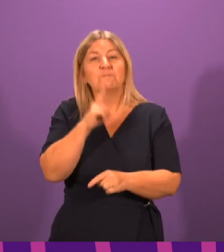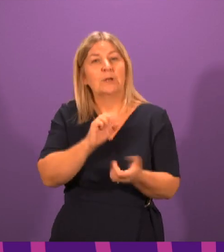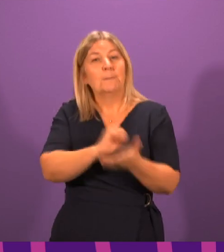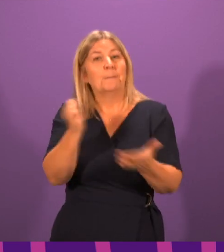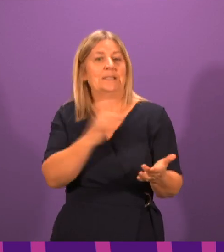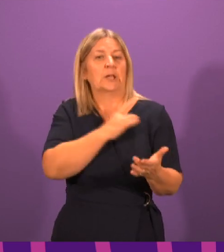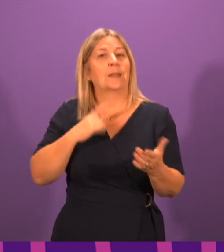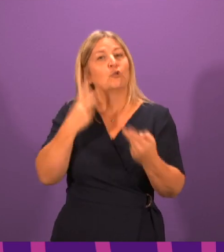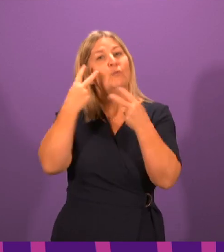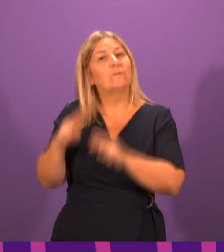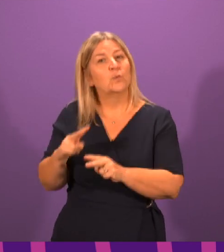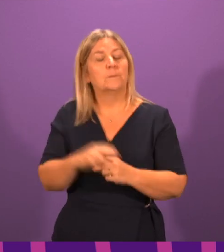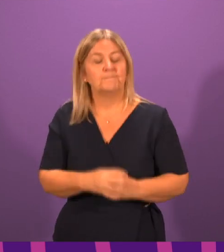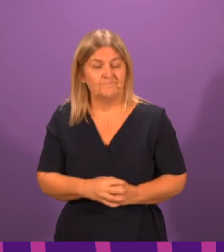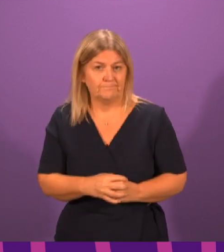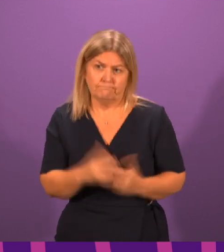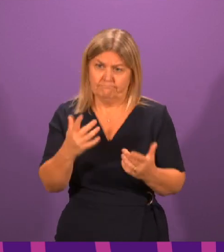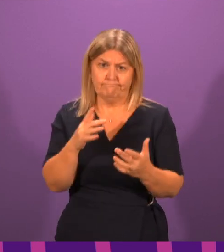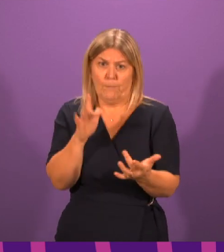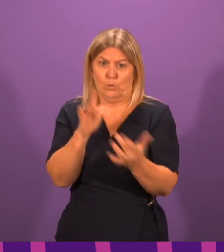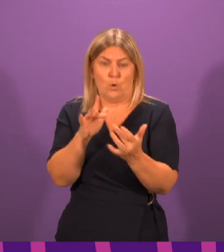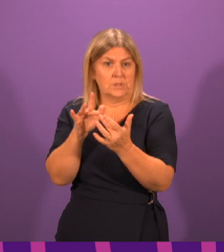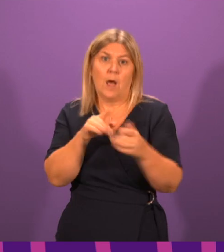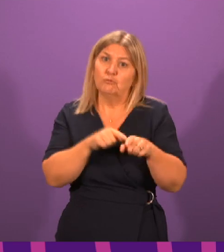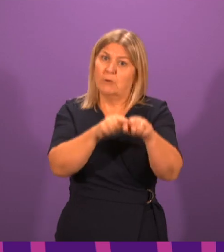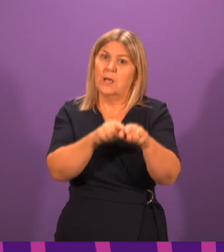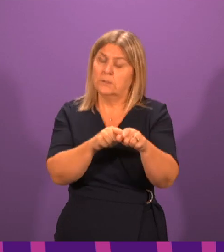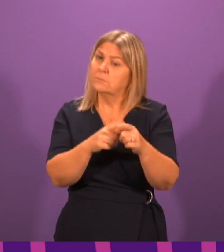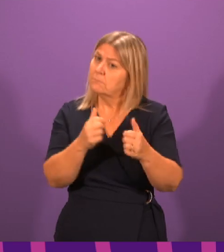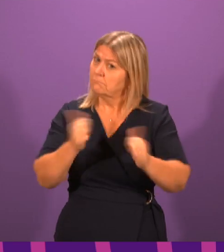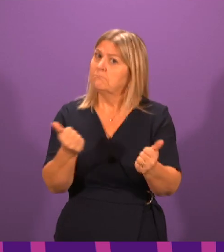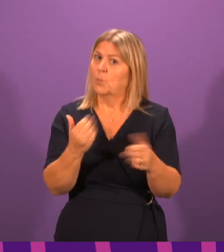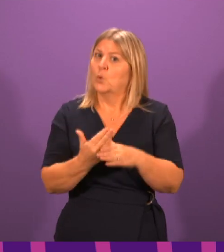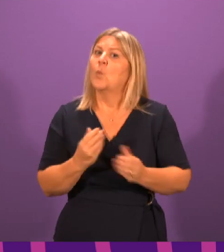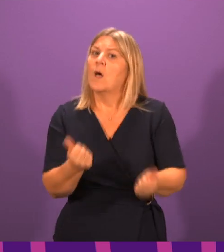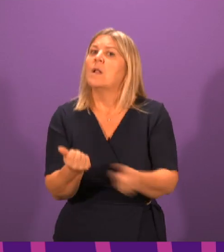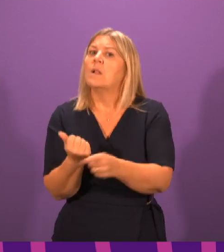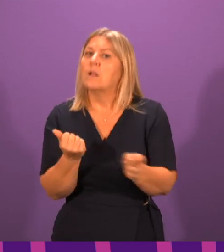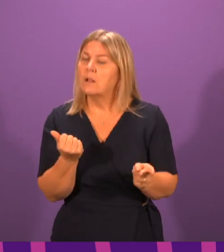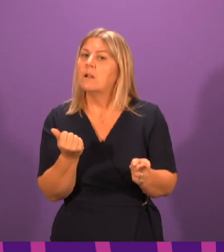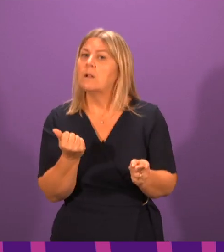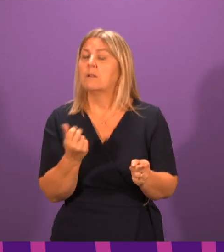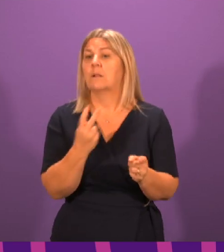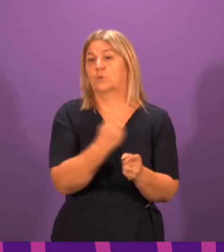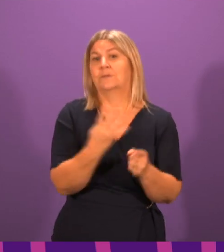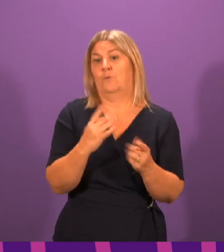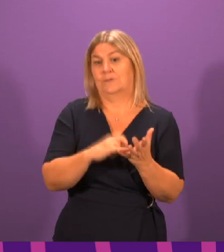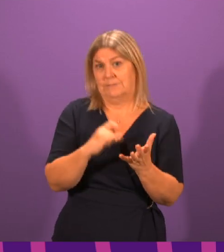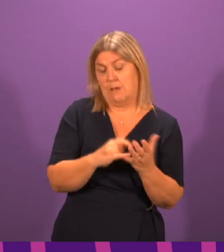Our contact tracing record remains strong. Over the four-week period of 21 September to 18